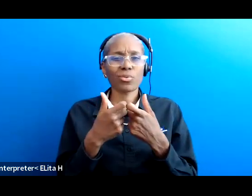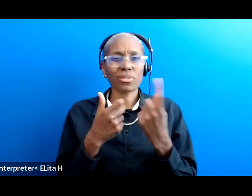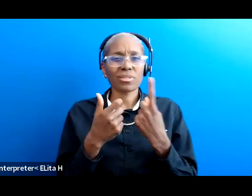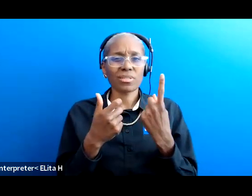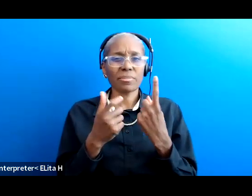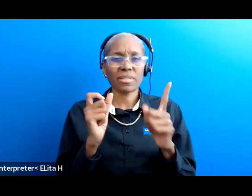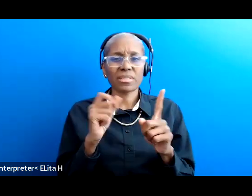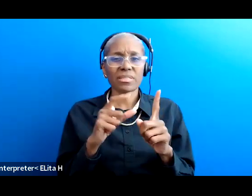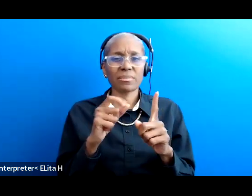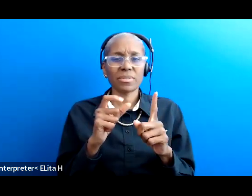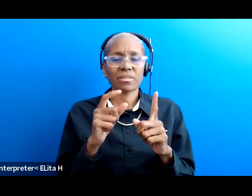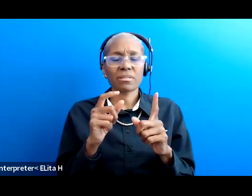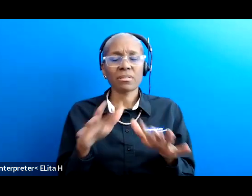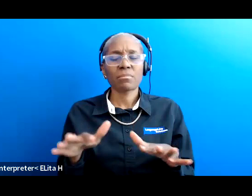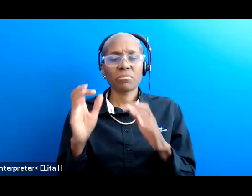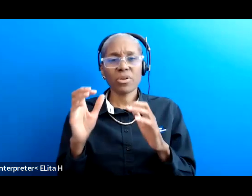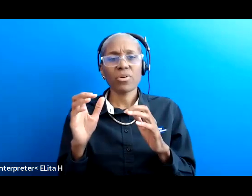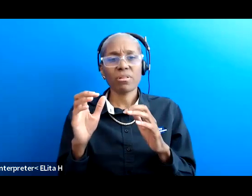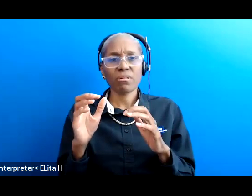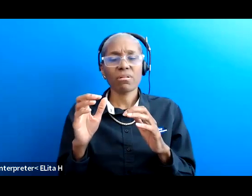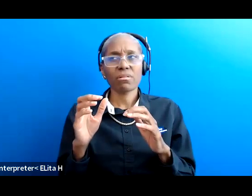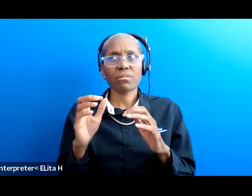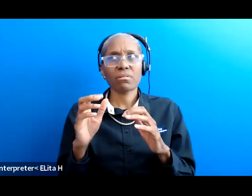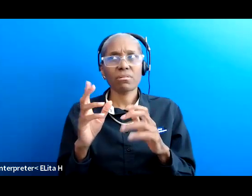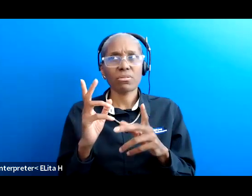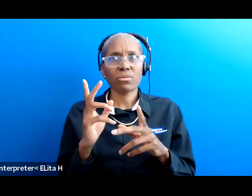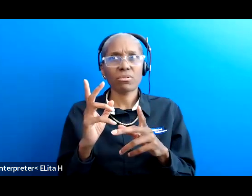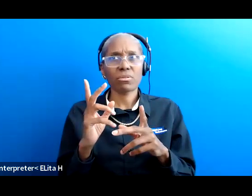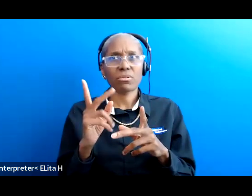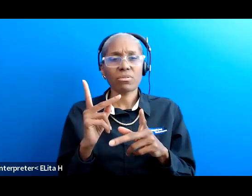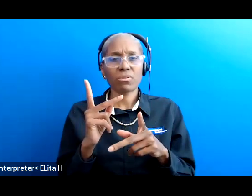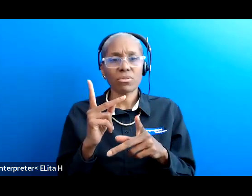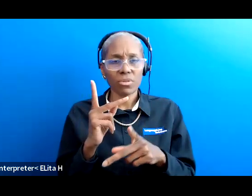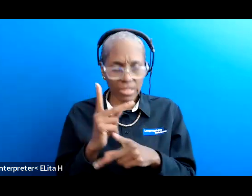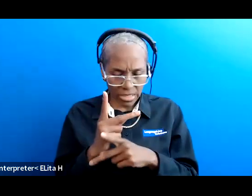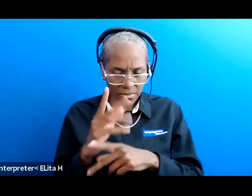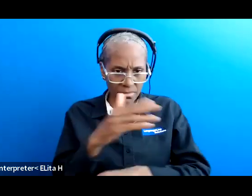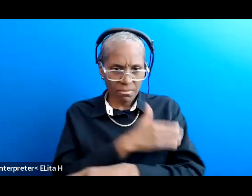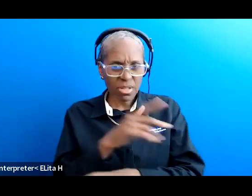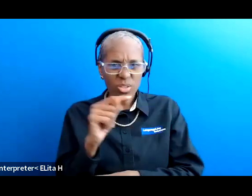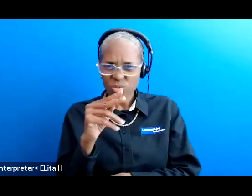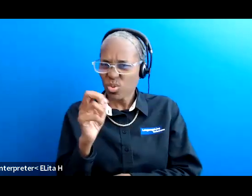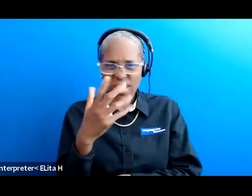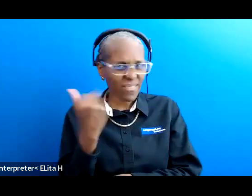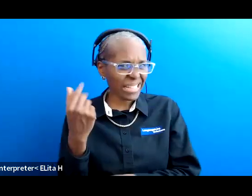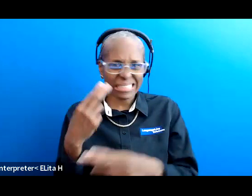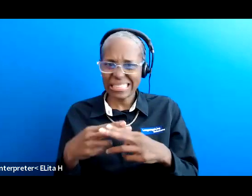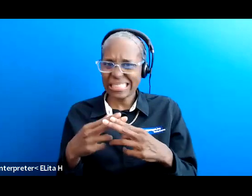stimulate paralyzed side to maintain muscle tone. Forgot what it was. I bought it and the friend didn't write the email back